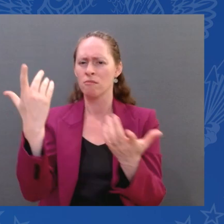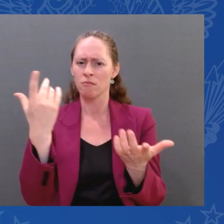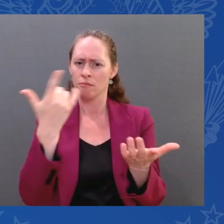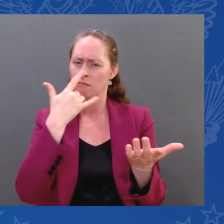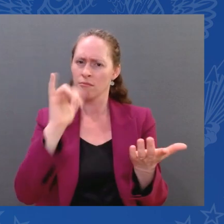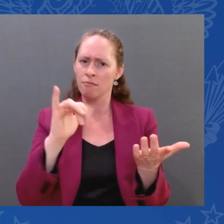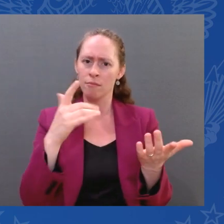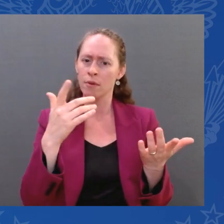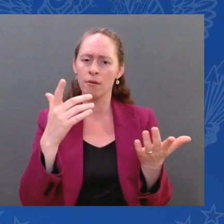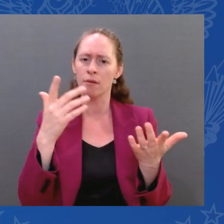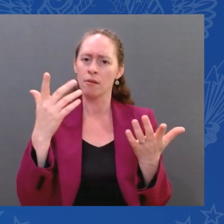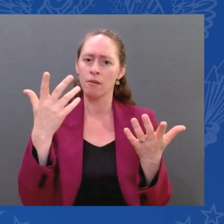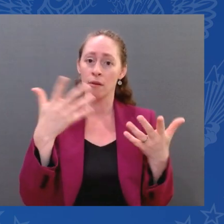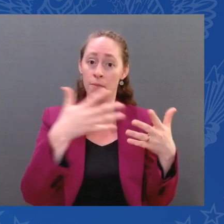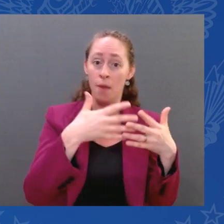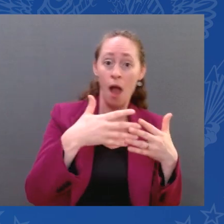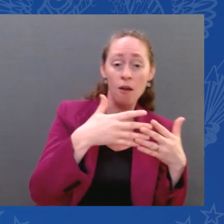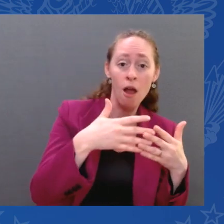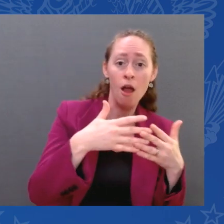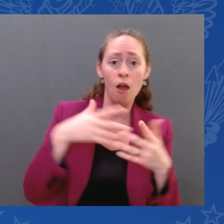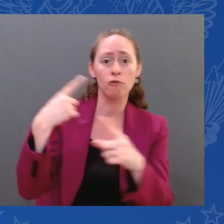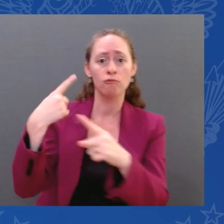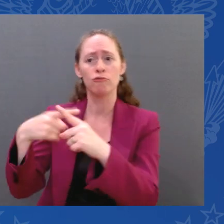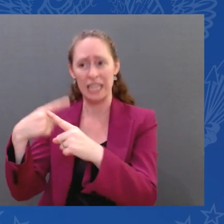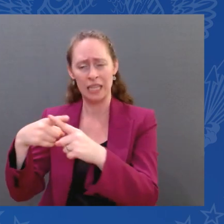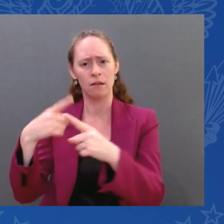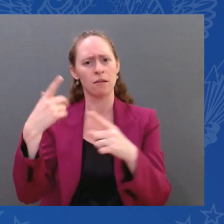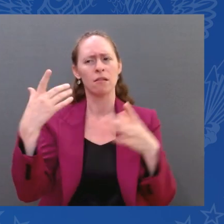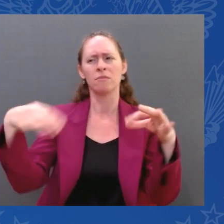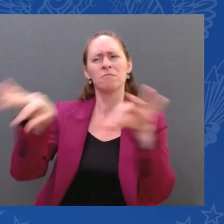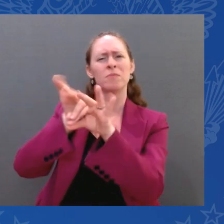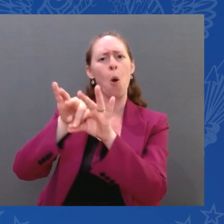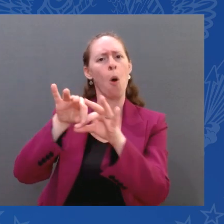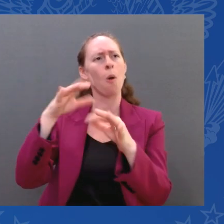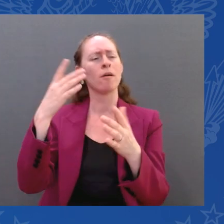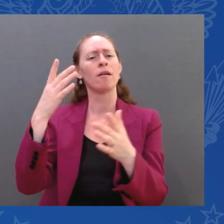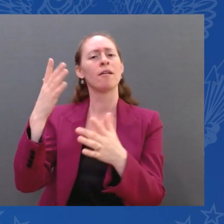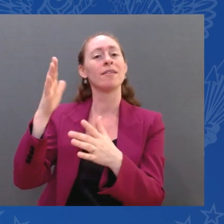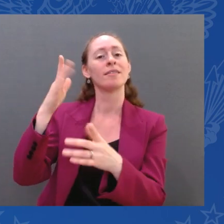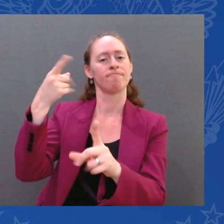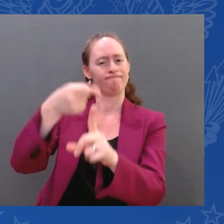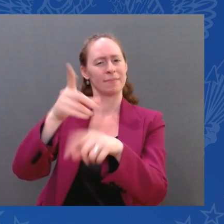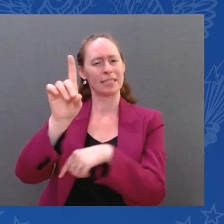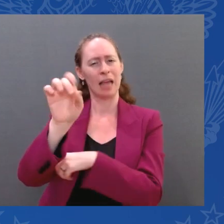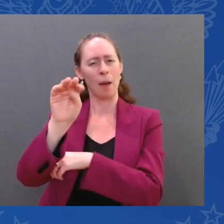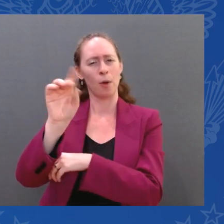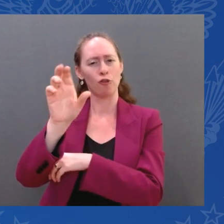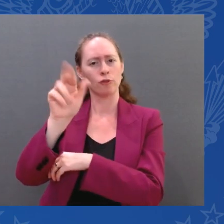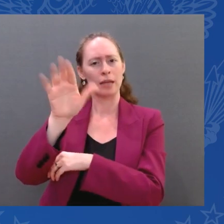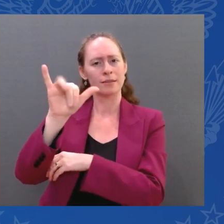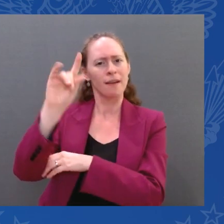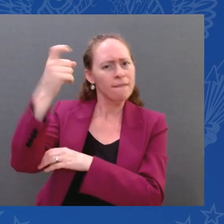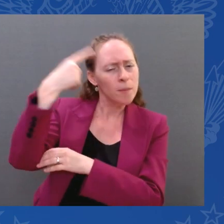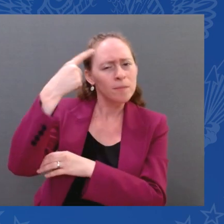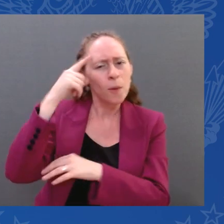love of family and pride in the Greek American community, the man known simply as Father Alex to presidents and parishioners alike,